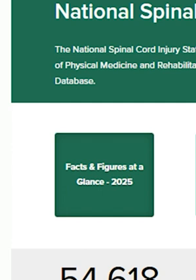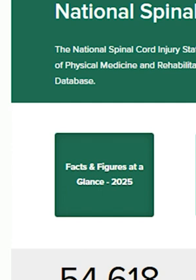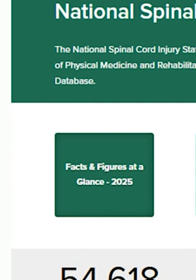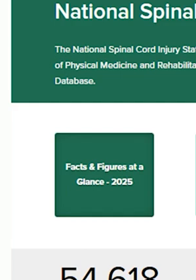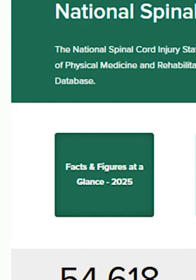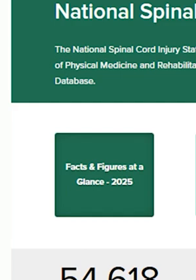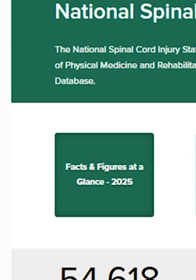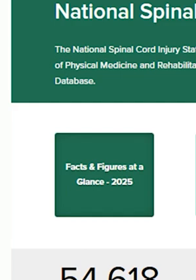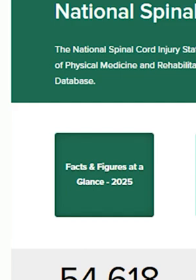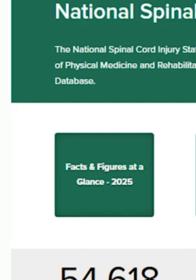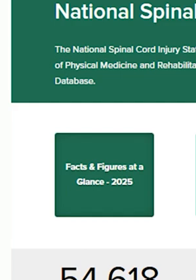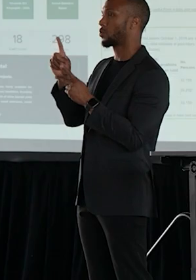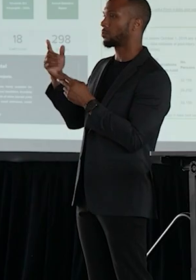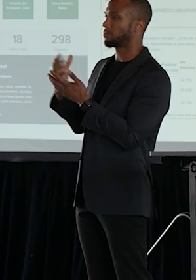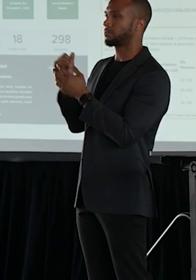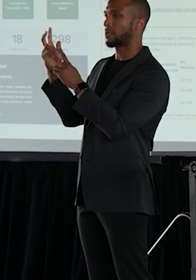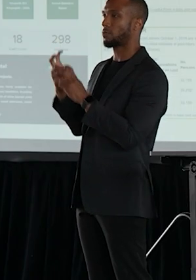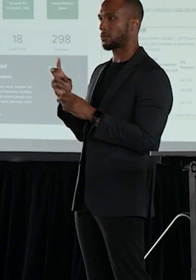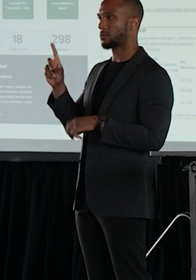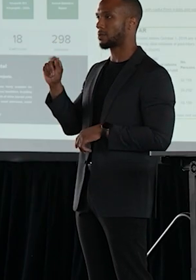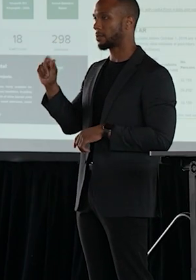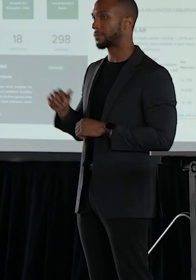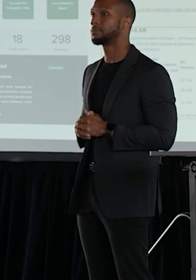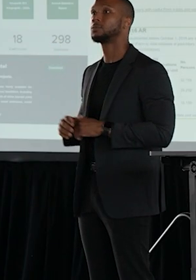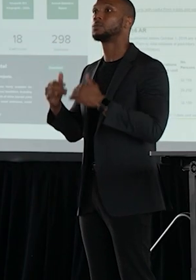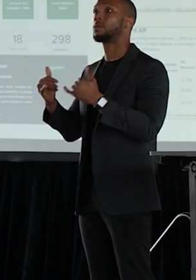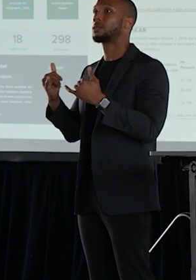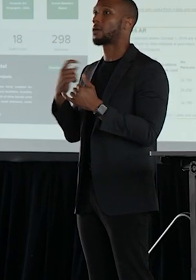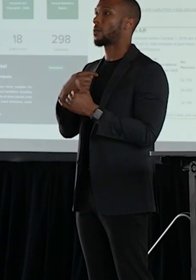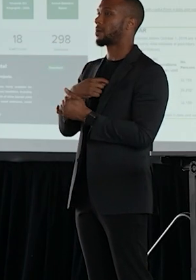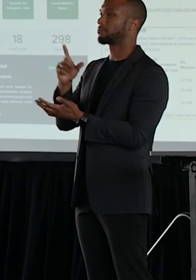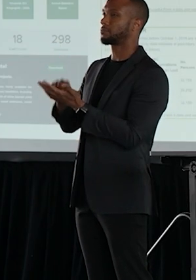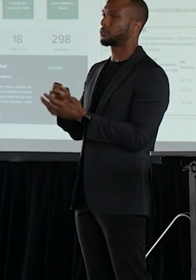and download the data. And right now, we put out two version of